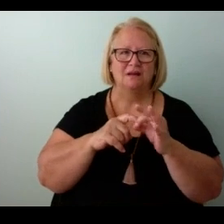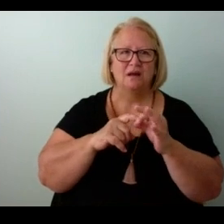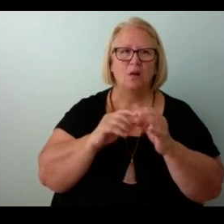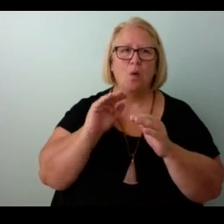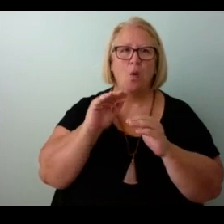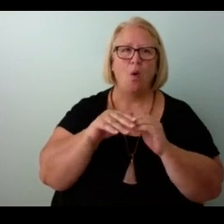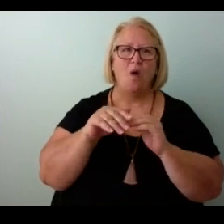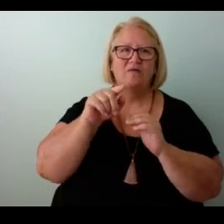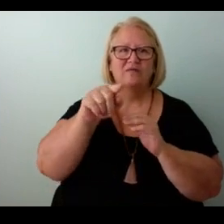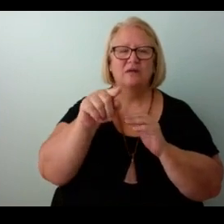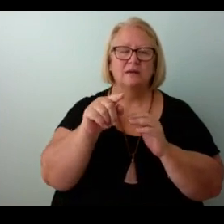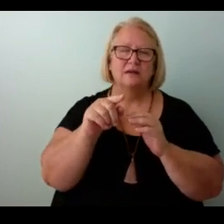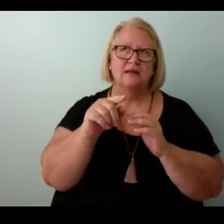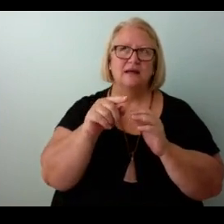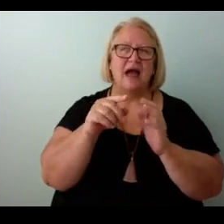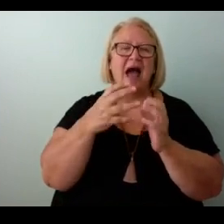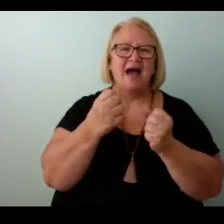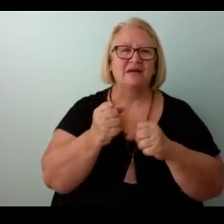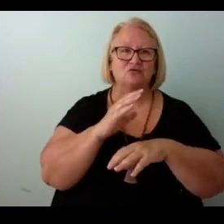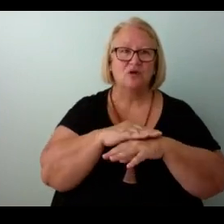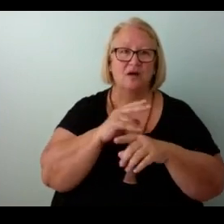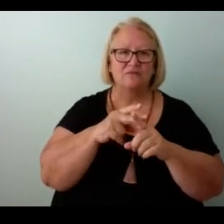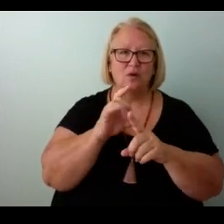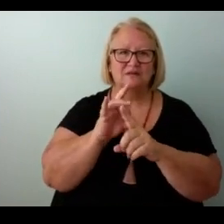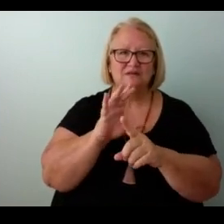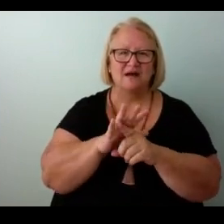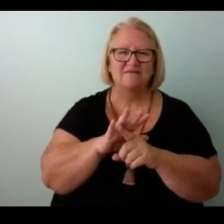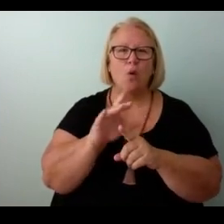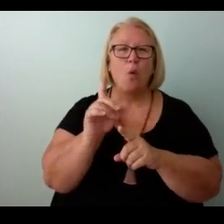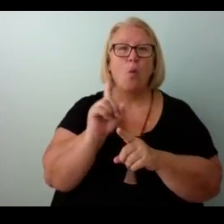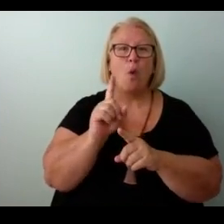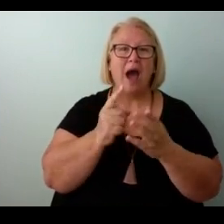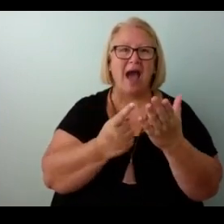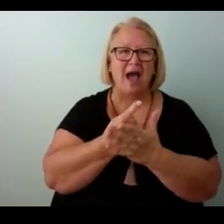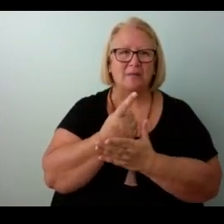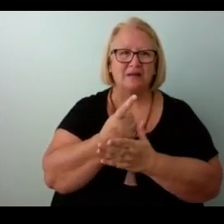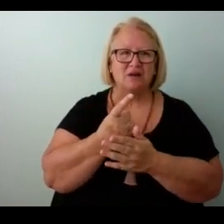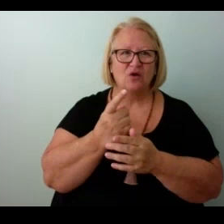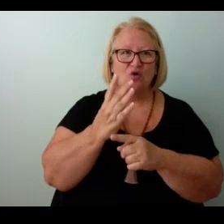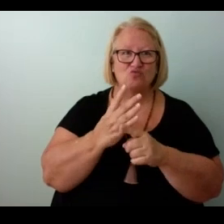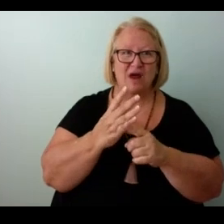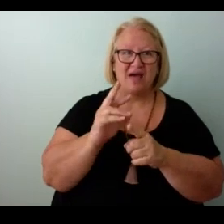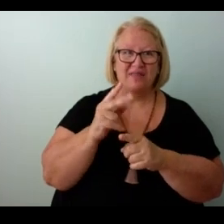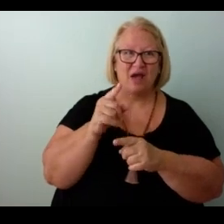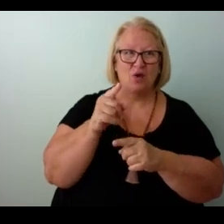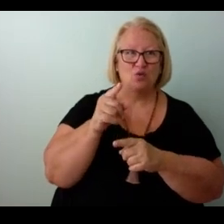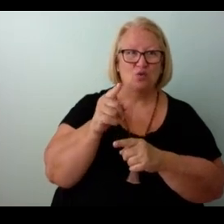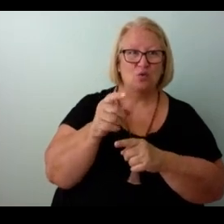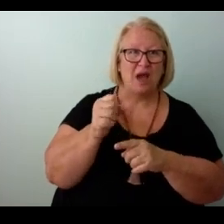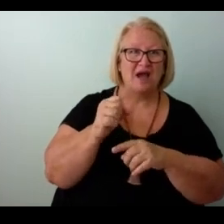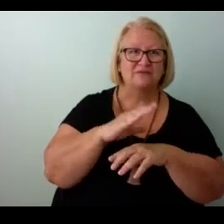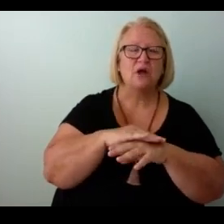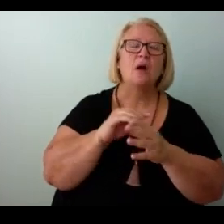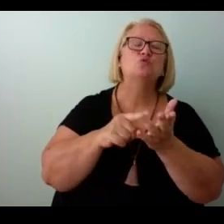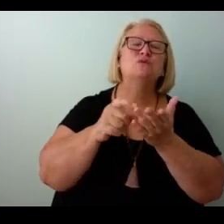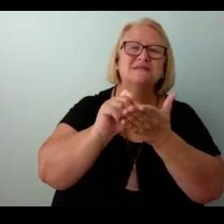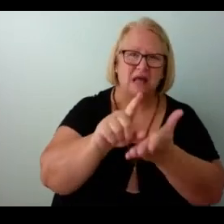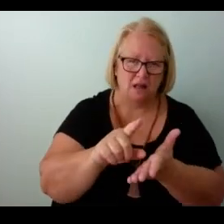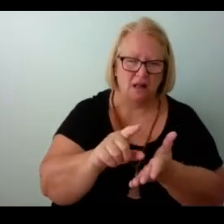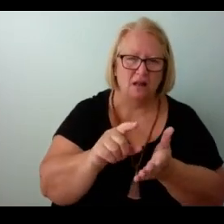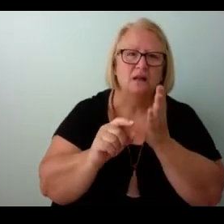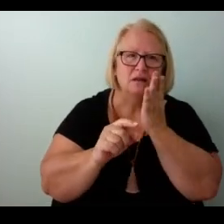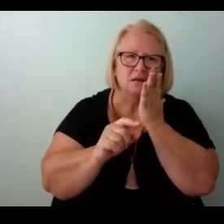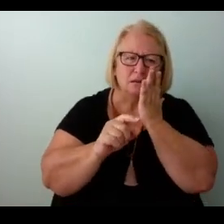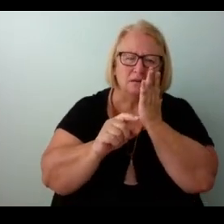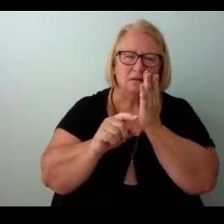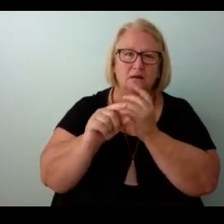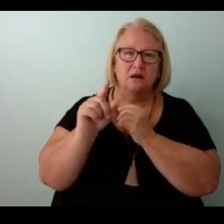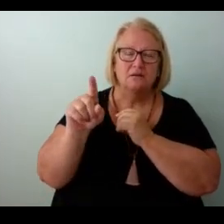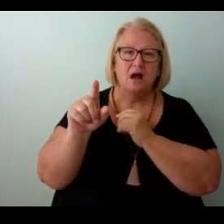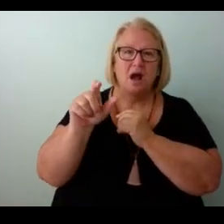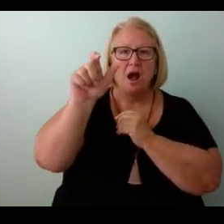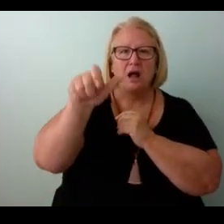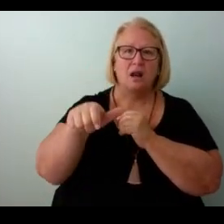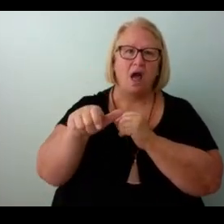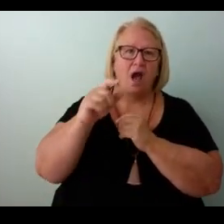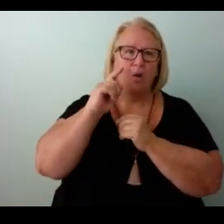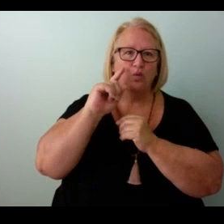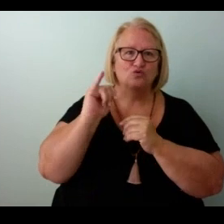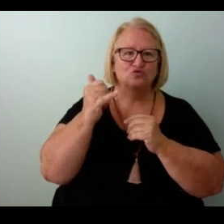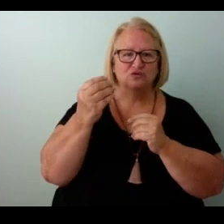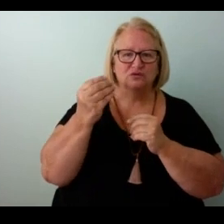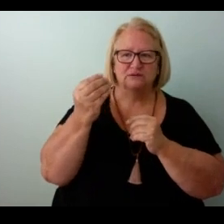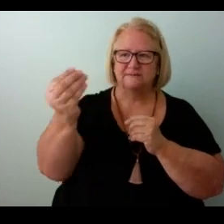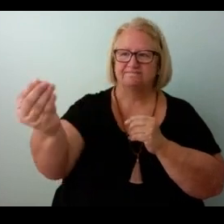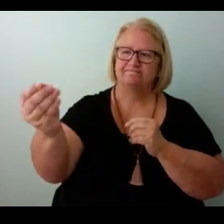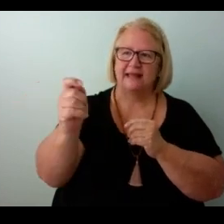to sell, often what happens is the client will voluntarily give their keys up to somebody,